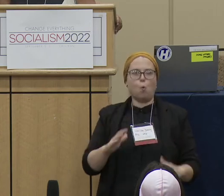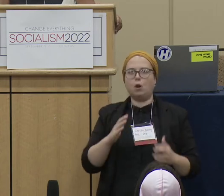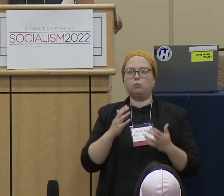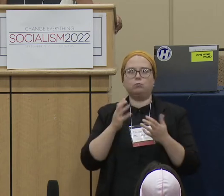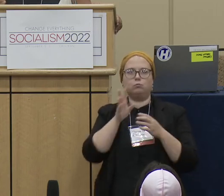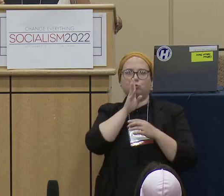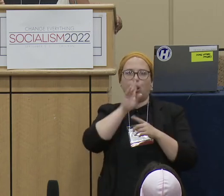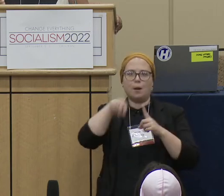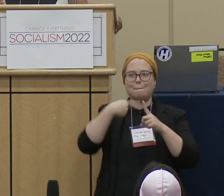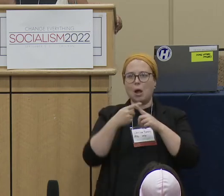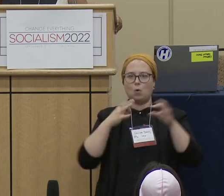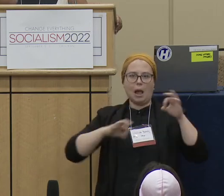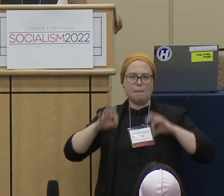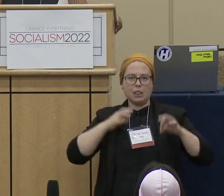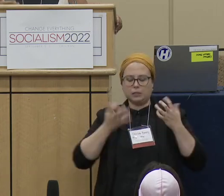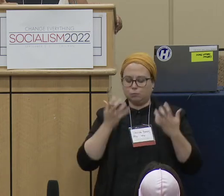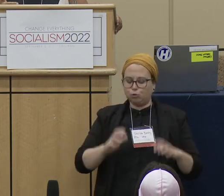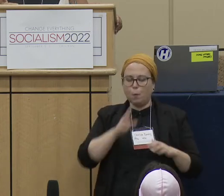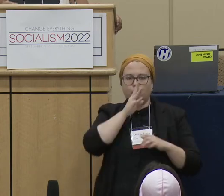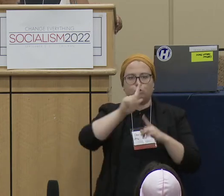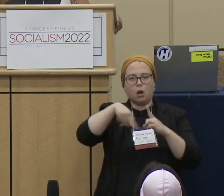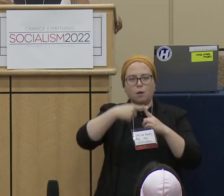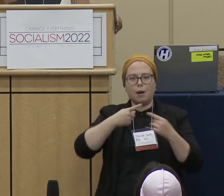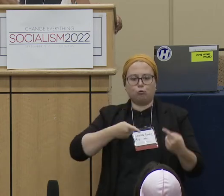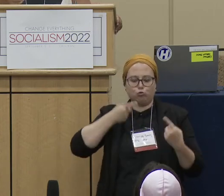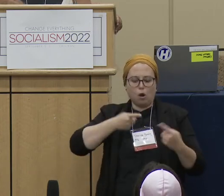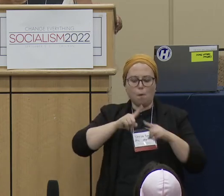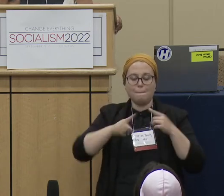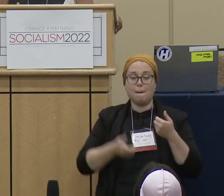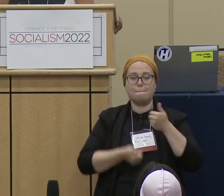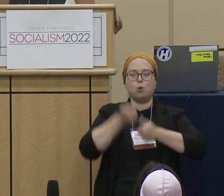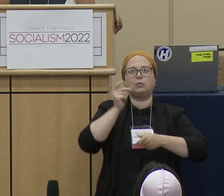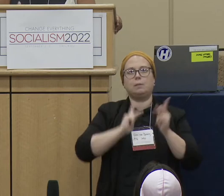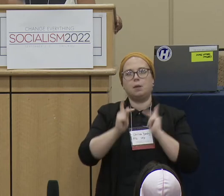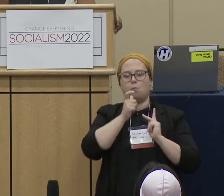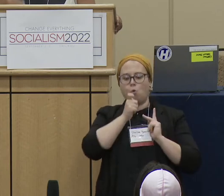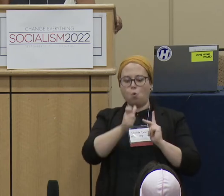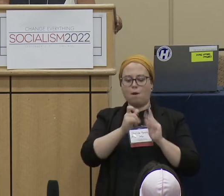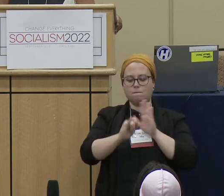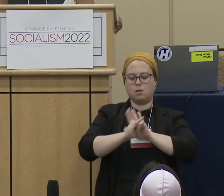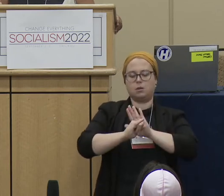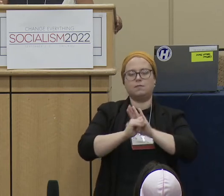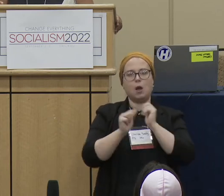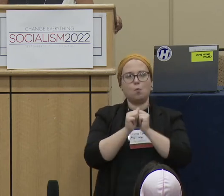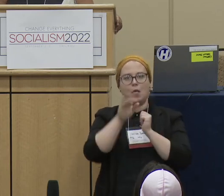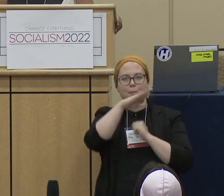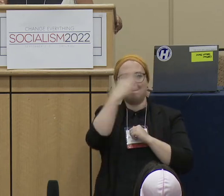tradition, which is radical and left. We do have some who don't want to talk about capitalism and struggle, but people who